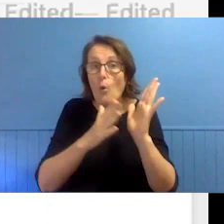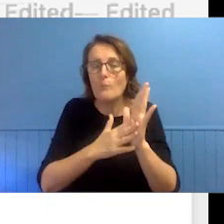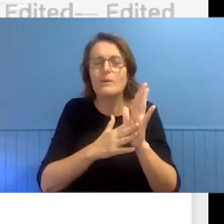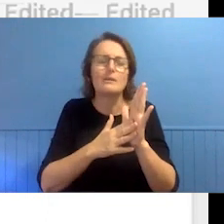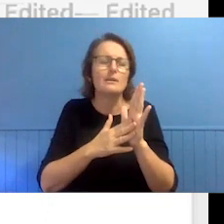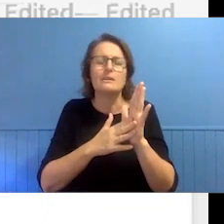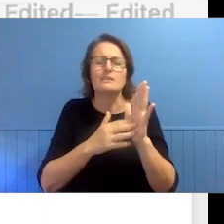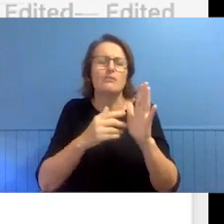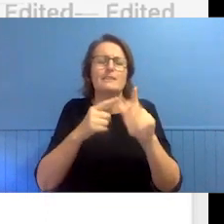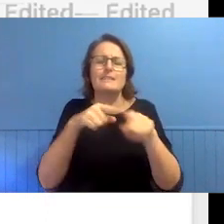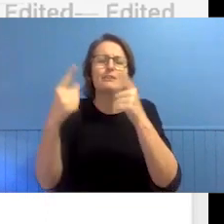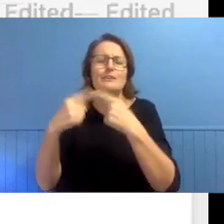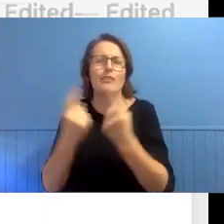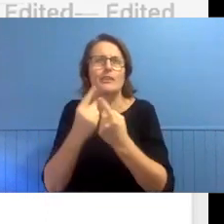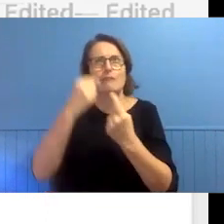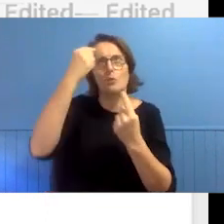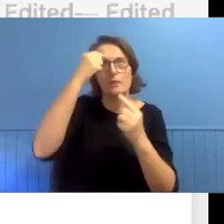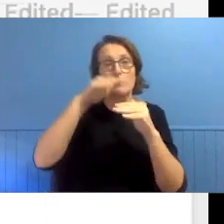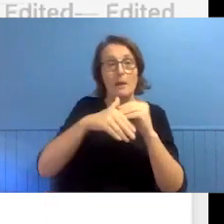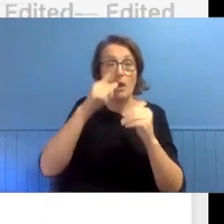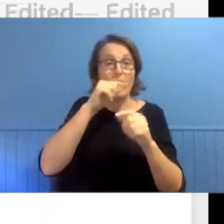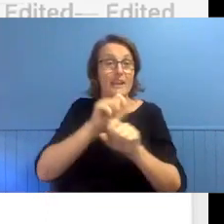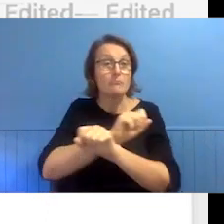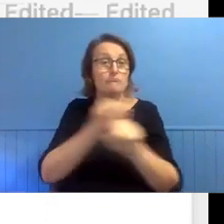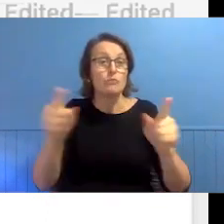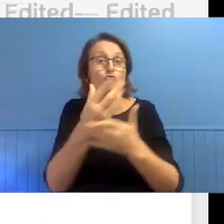in that space of sharing video and want to optimise. Before we go on to